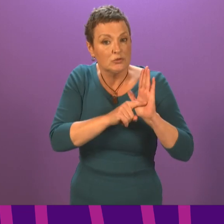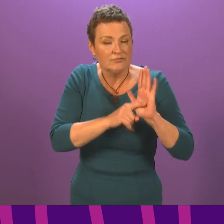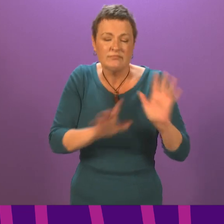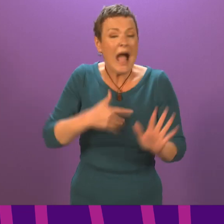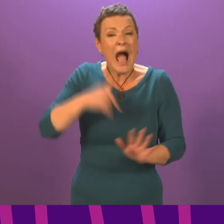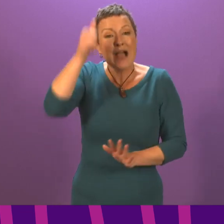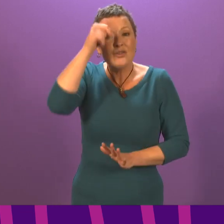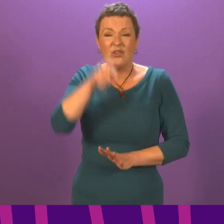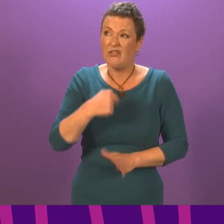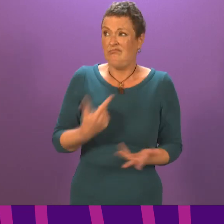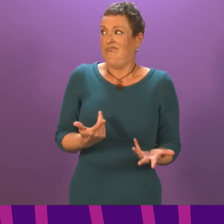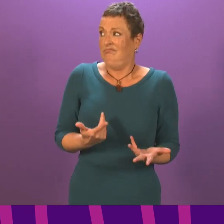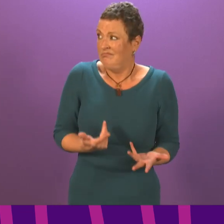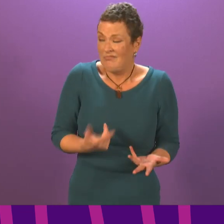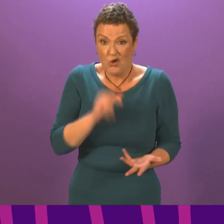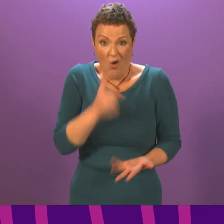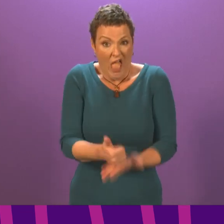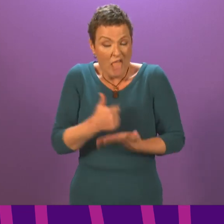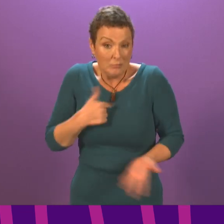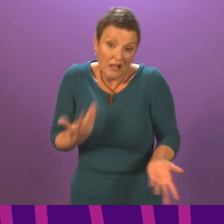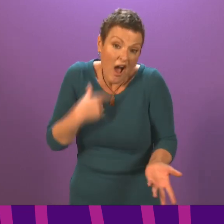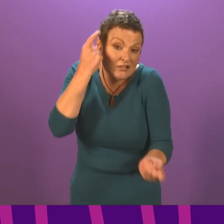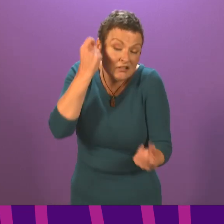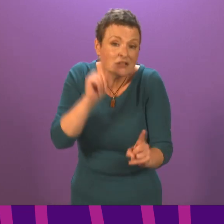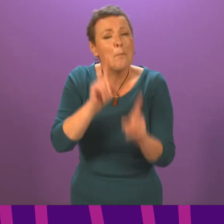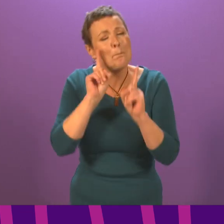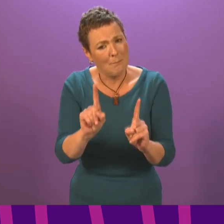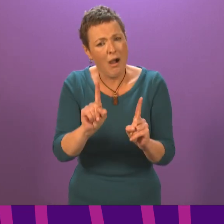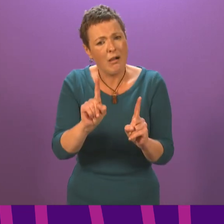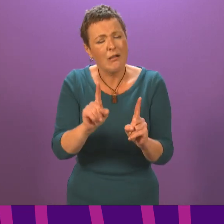is essential that Government continues to do all that we can to provide support. In